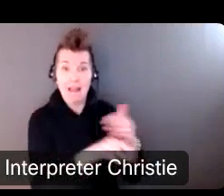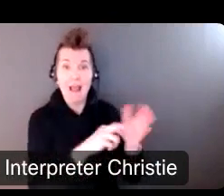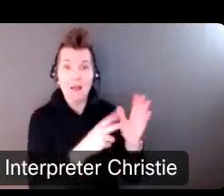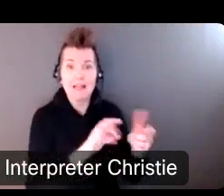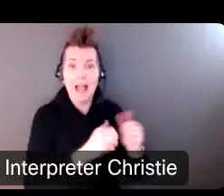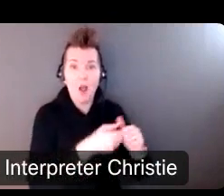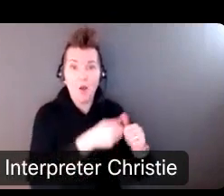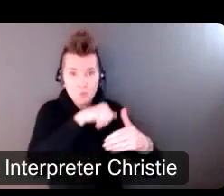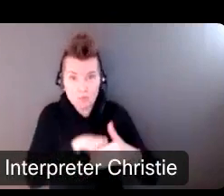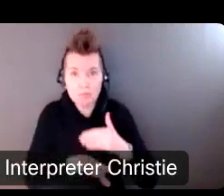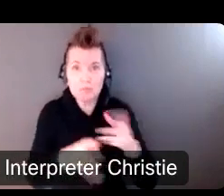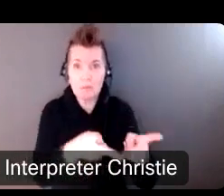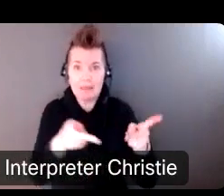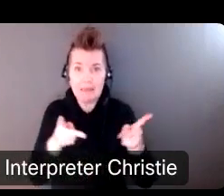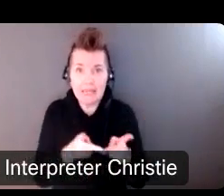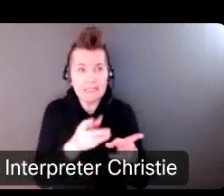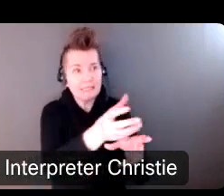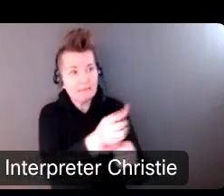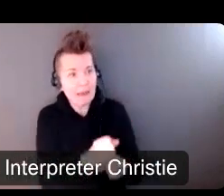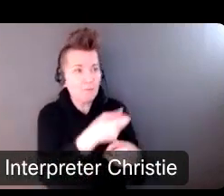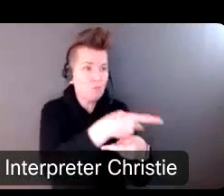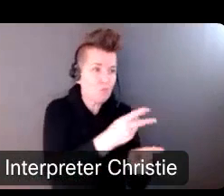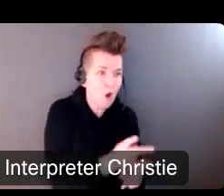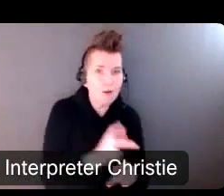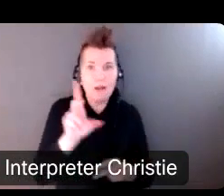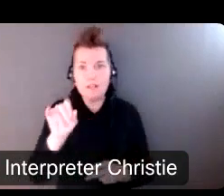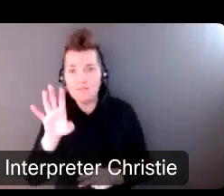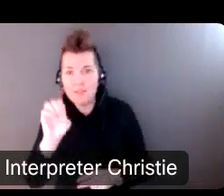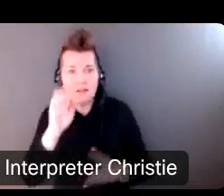obtaining a product, device, information, or services.